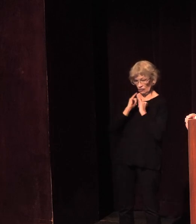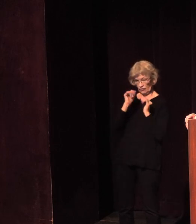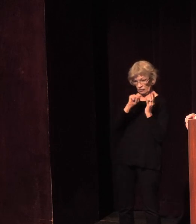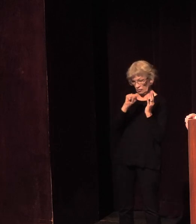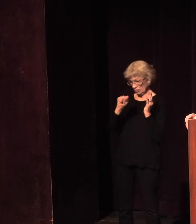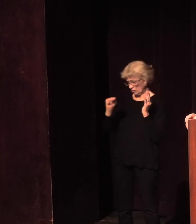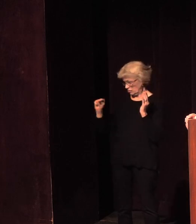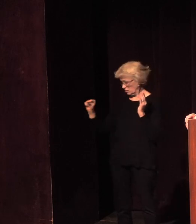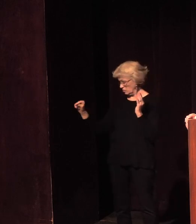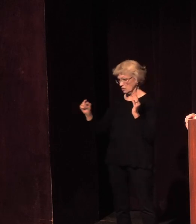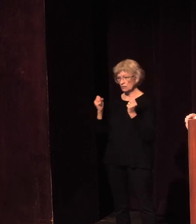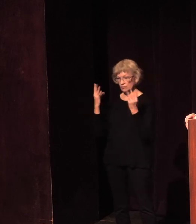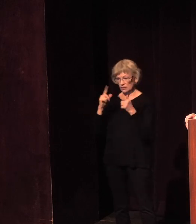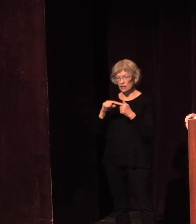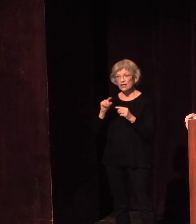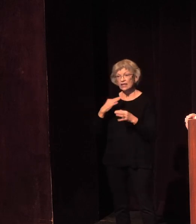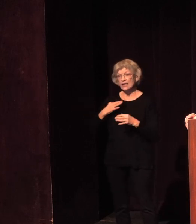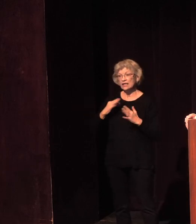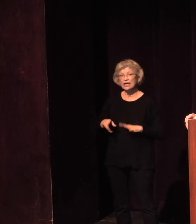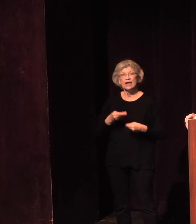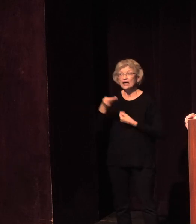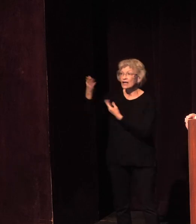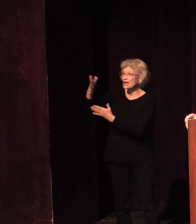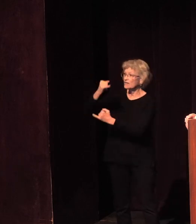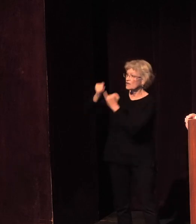They reviewed dozens of applications, personally interviewed the top candidates, and presented the Board of